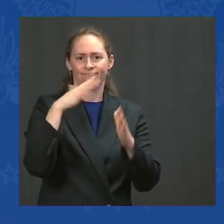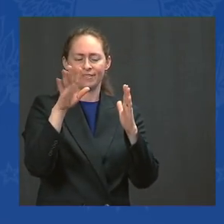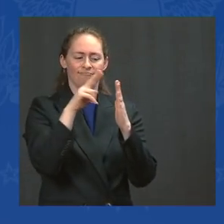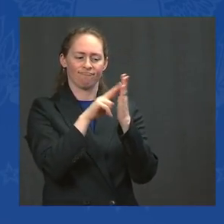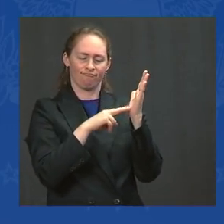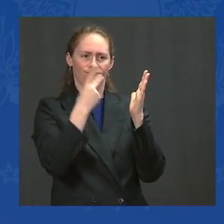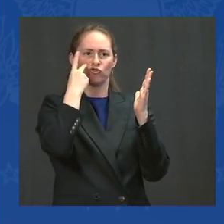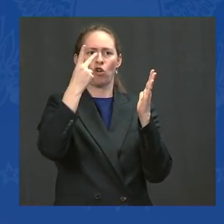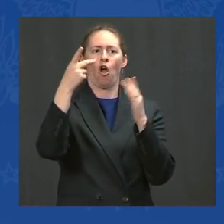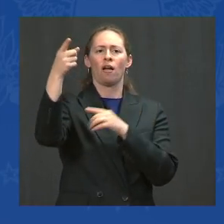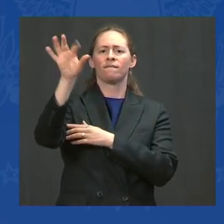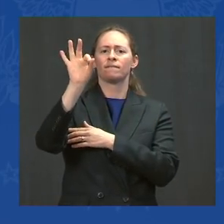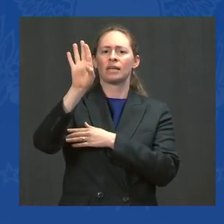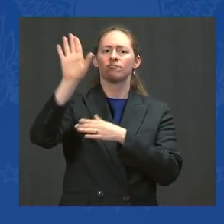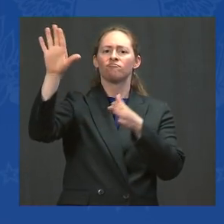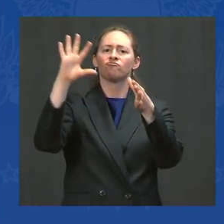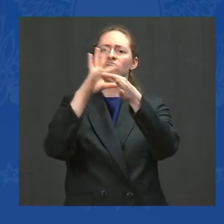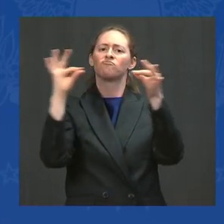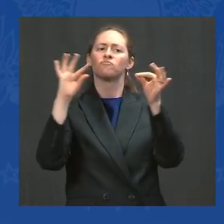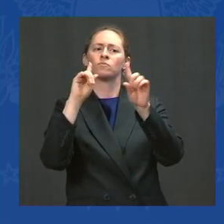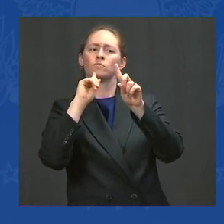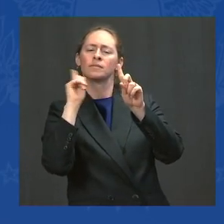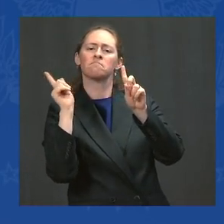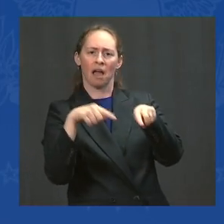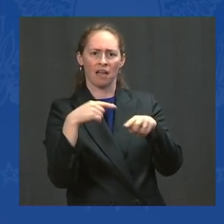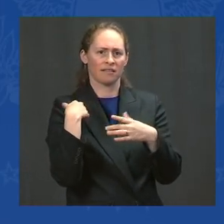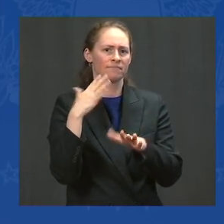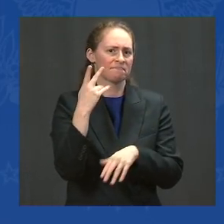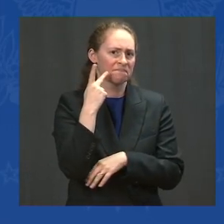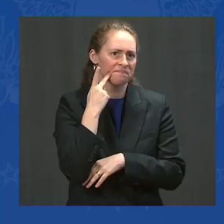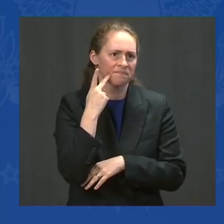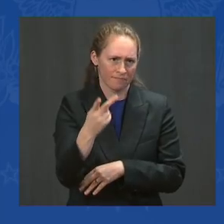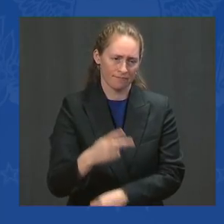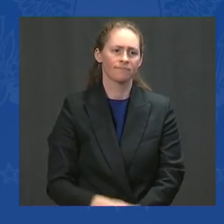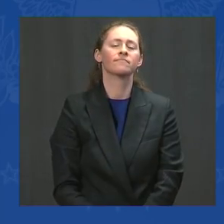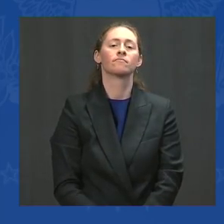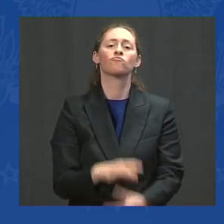it was pointed out that Facebook, of all the misinformation, 60 percent